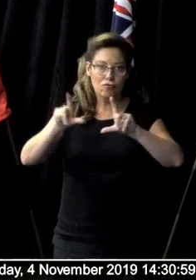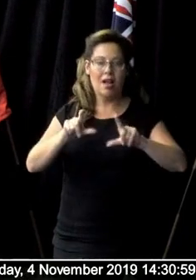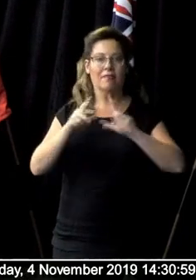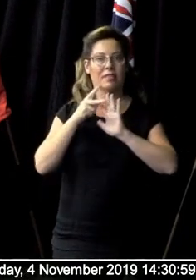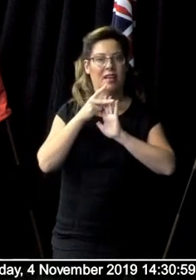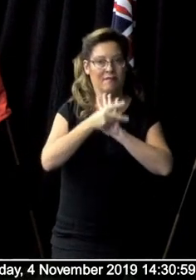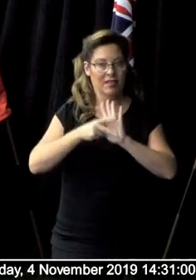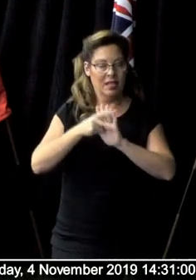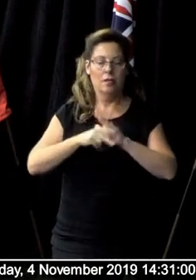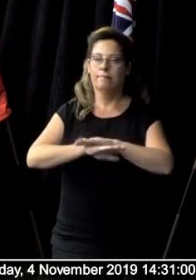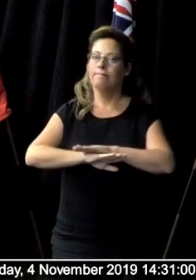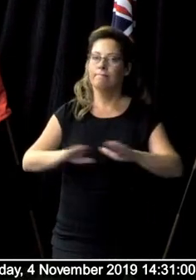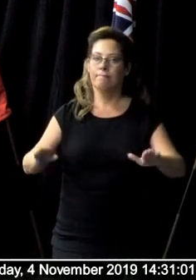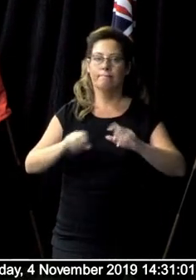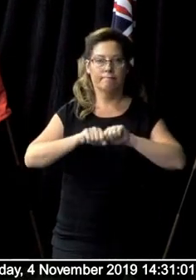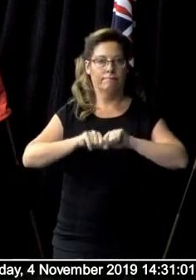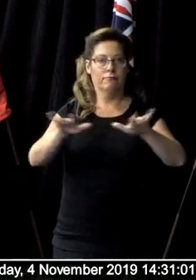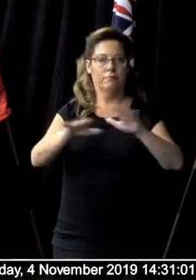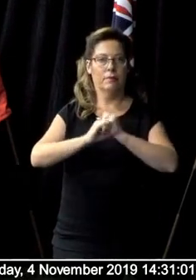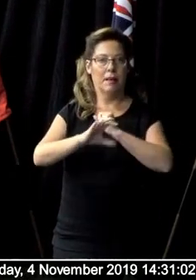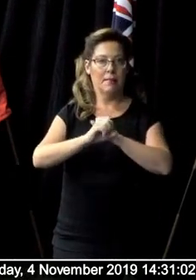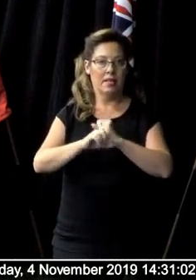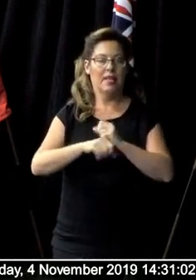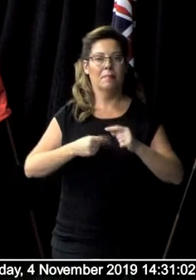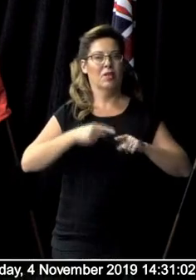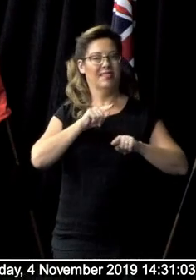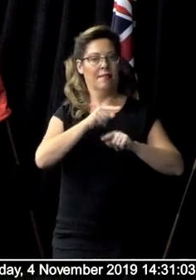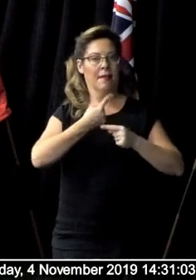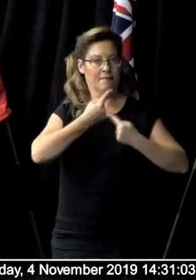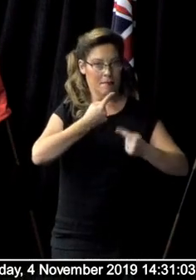information will indirectly identify the children.